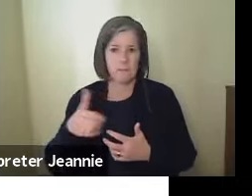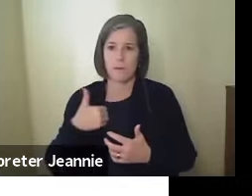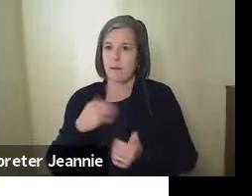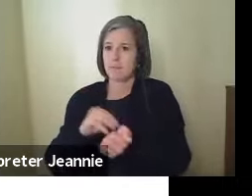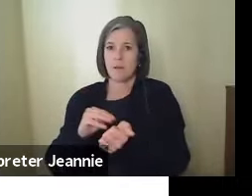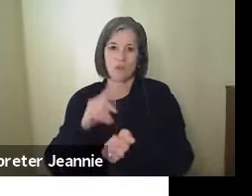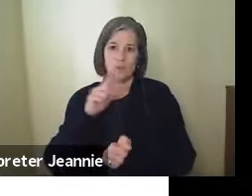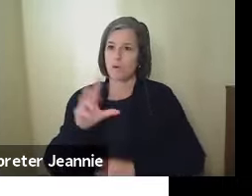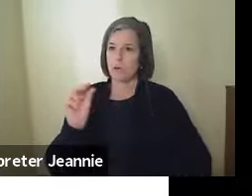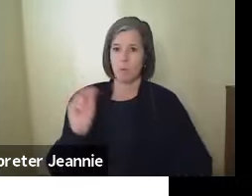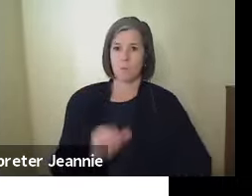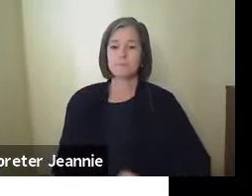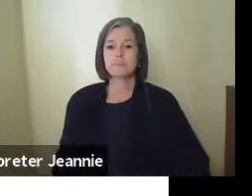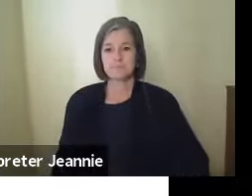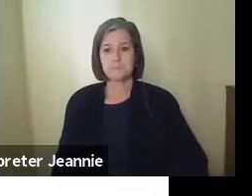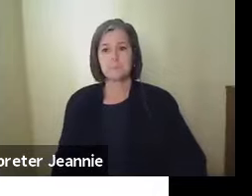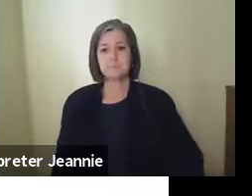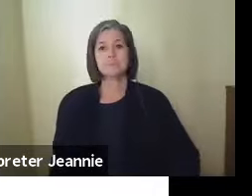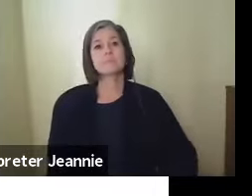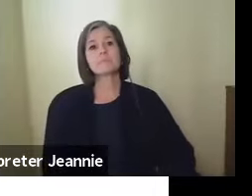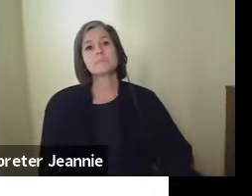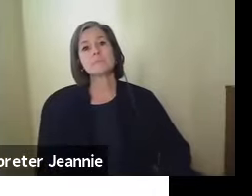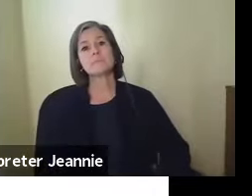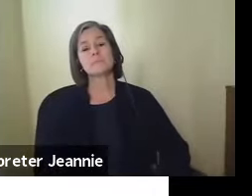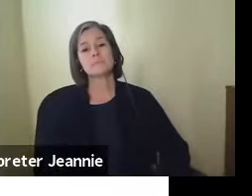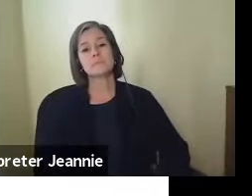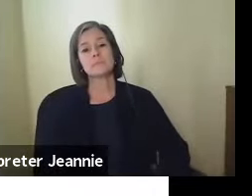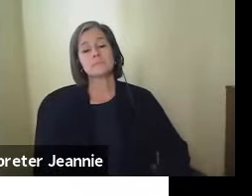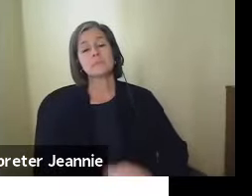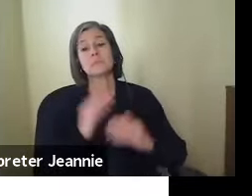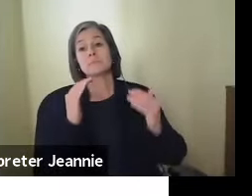Okay. And do -- should people